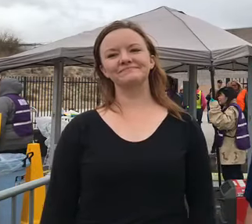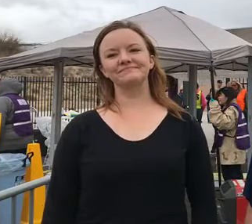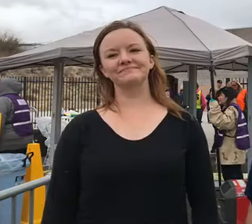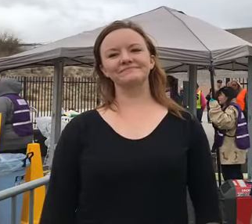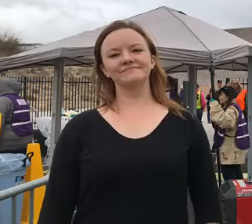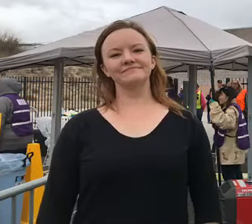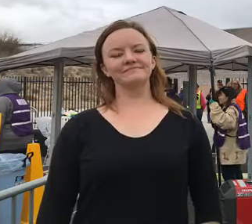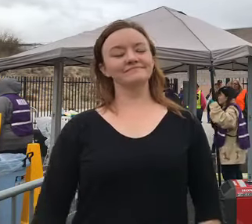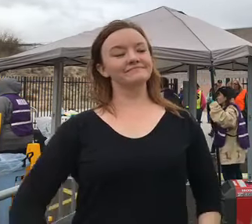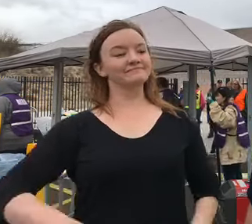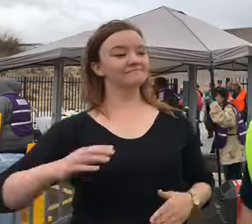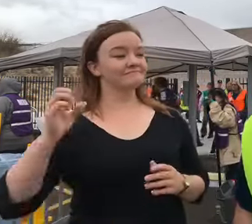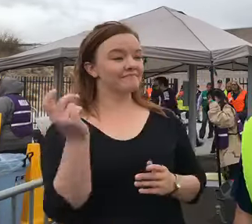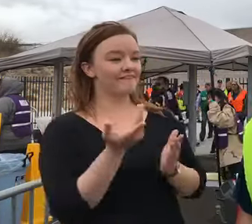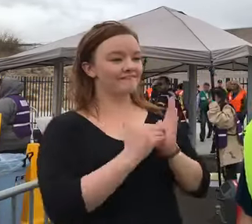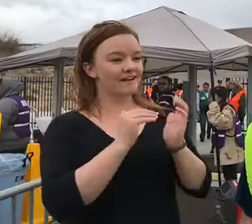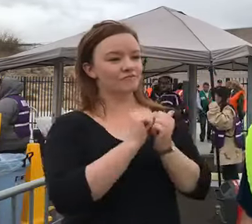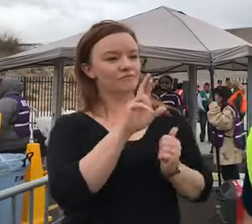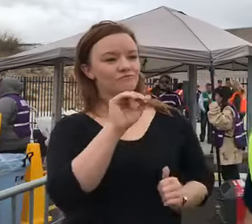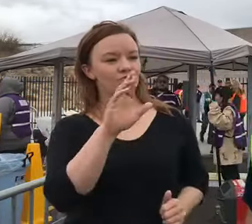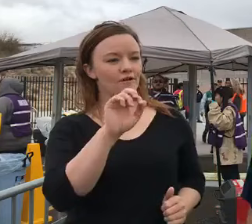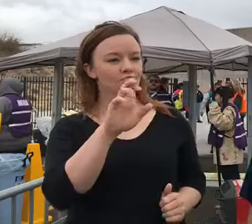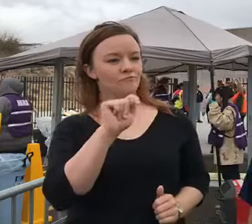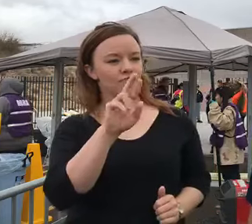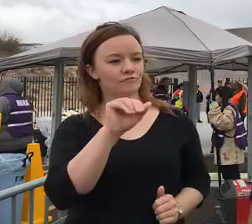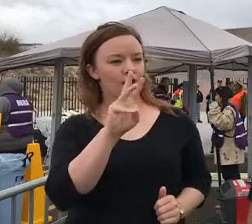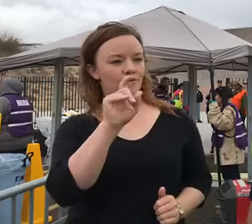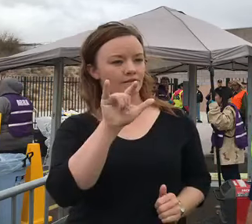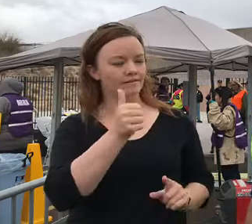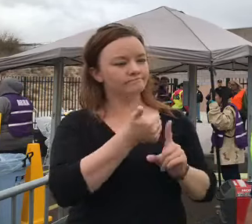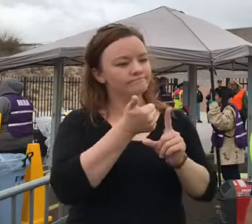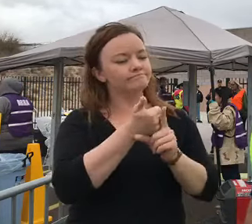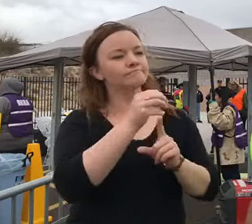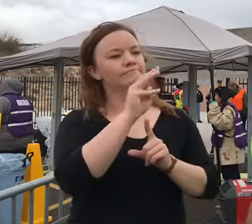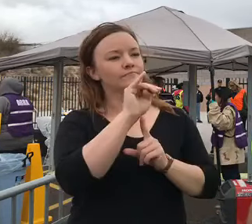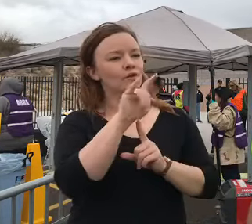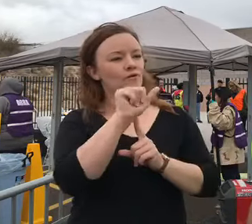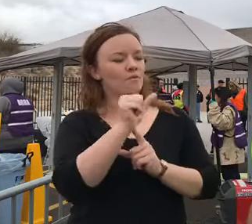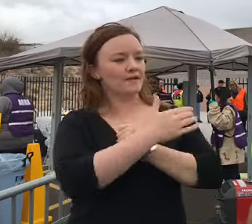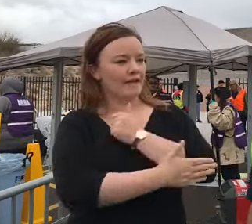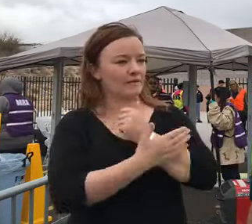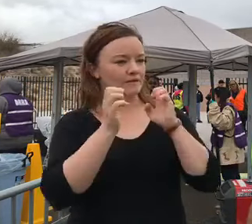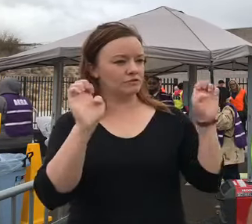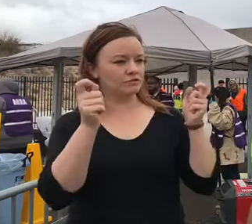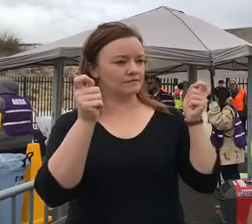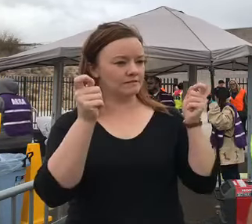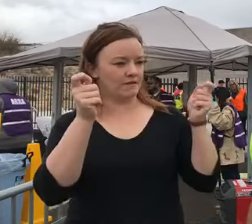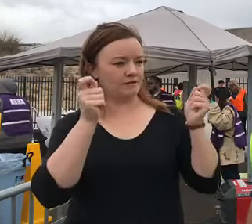Back here with Robert Rowley from Maricopa County Emergency Management at the reception and care center here in Wickenburg.